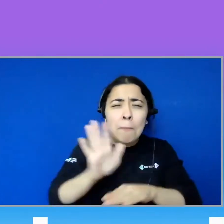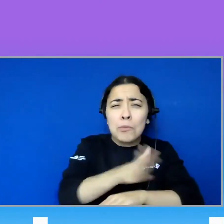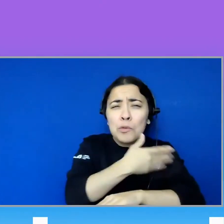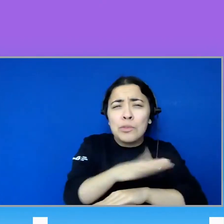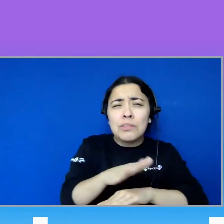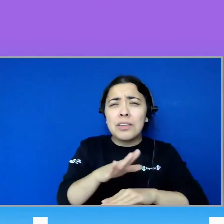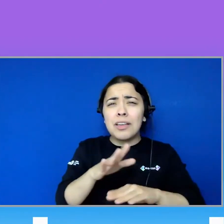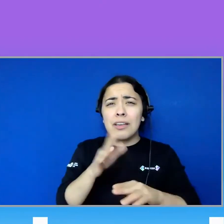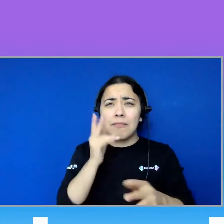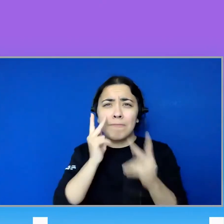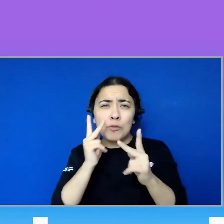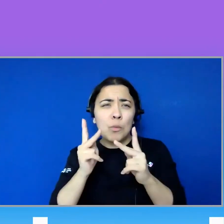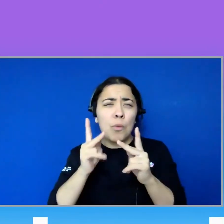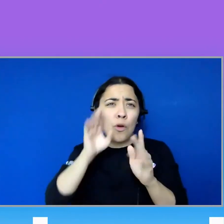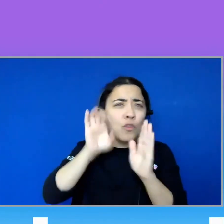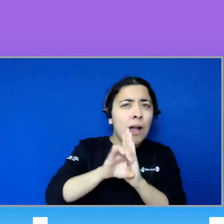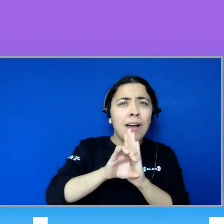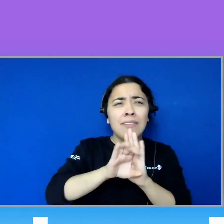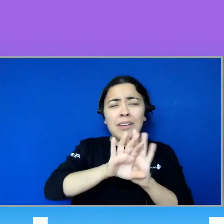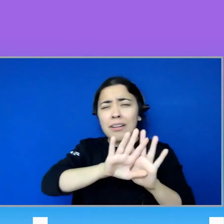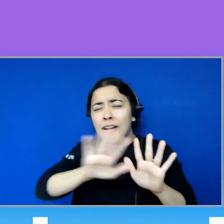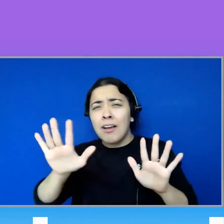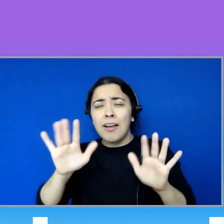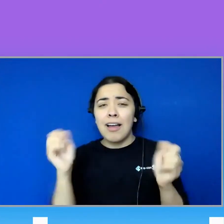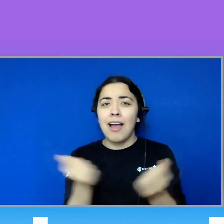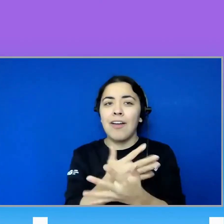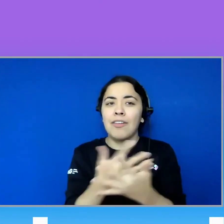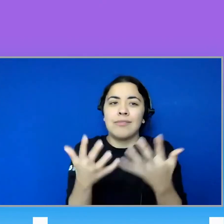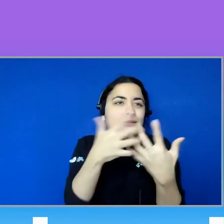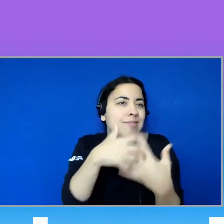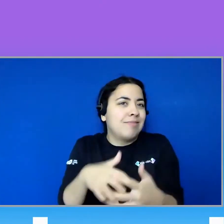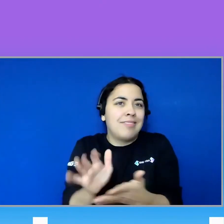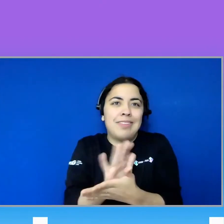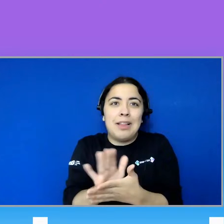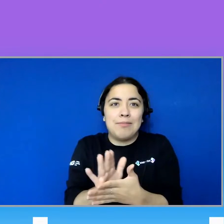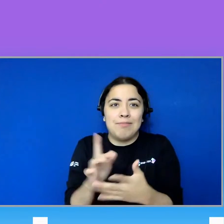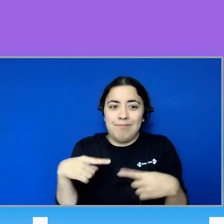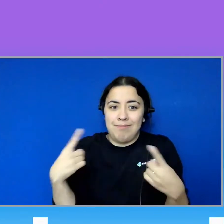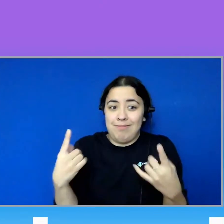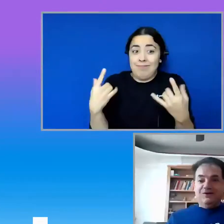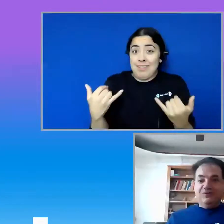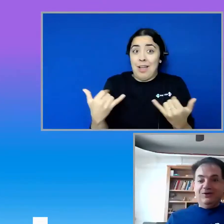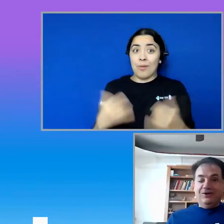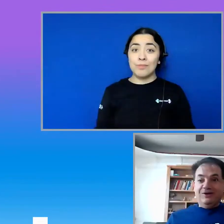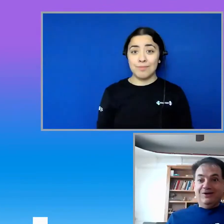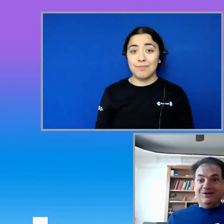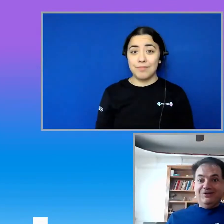everything from music to graphics, I really made the film what it is today.